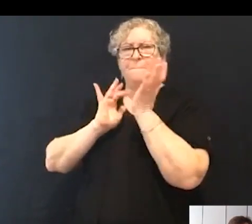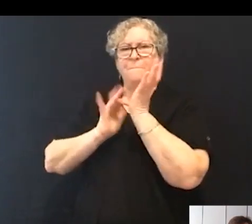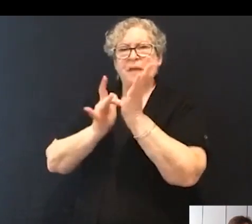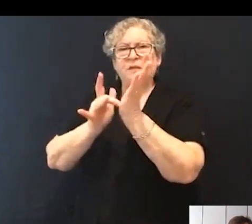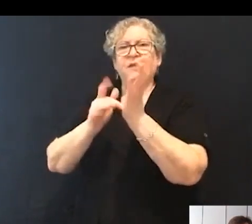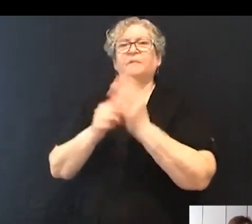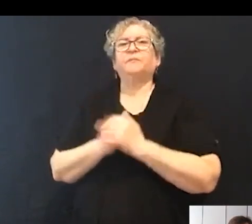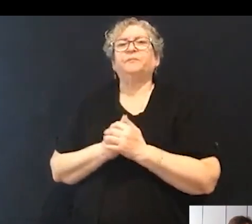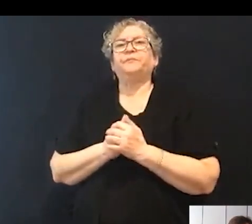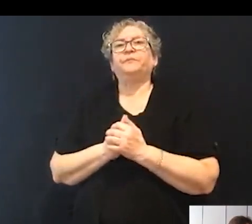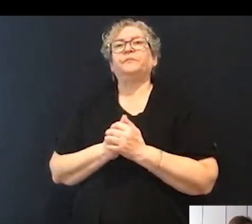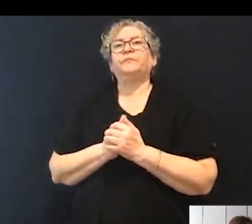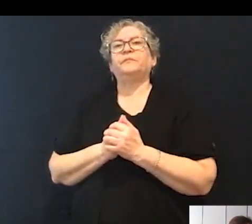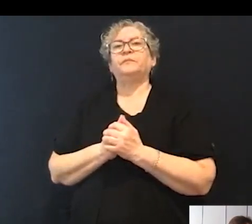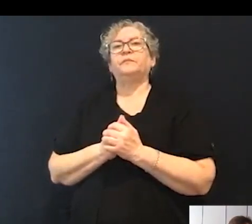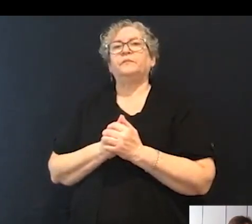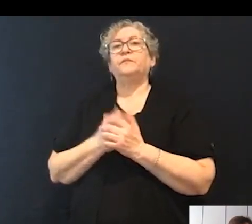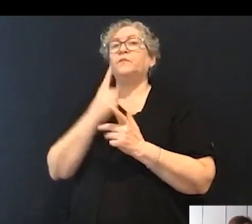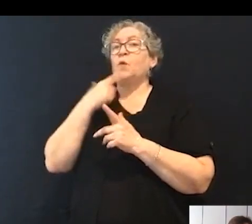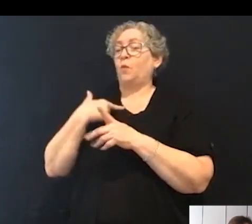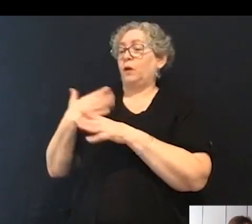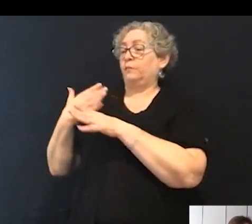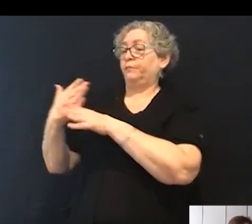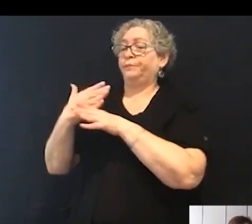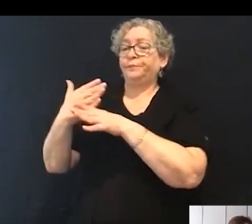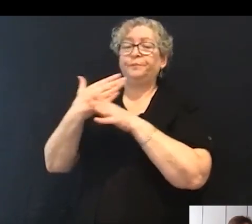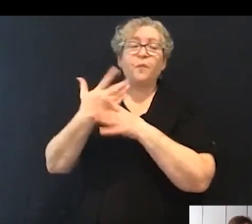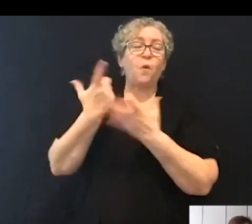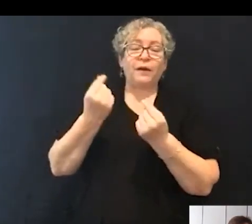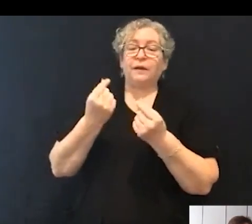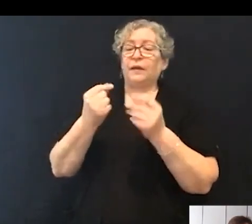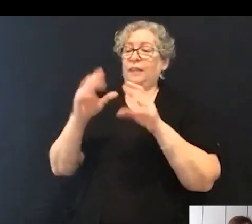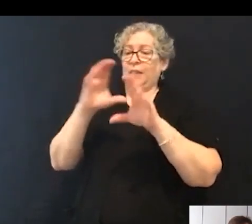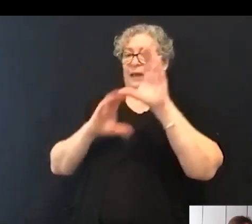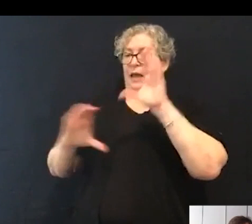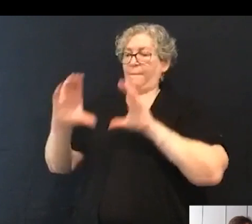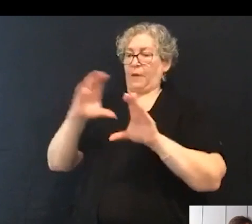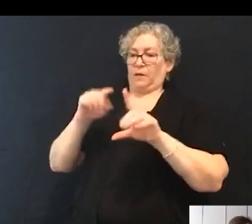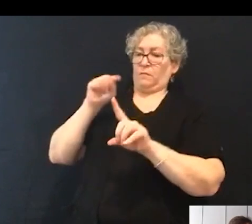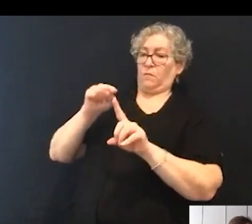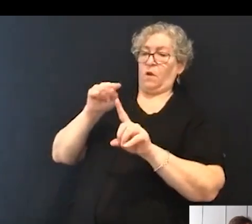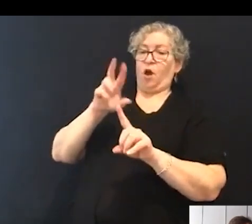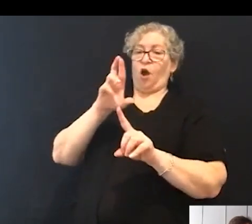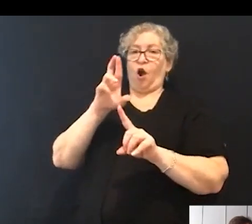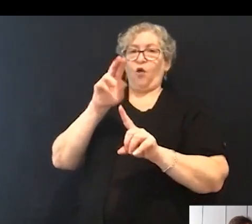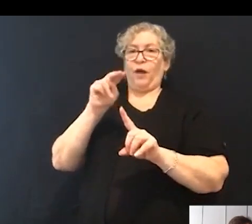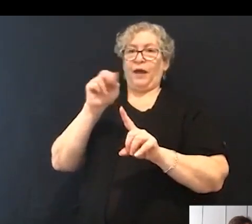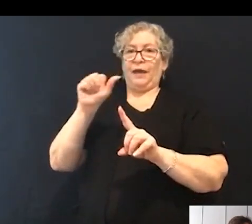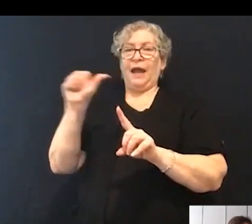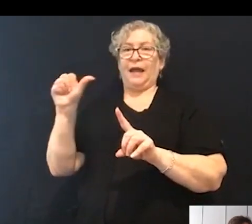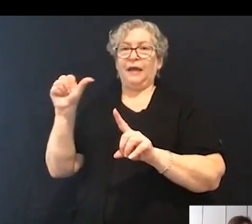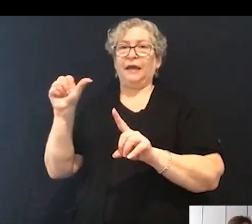So it's a shared chemical backbone, the so-called RNA oligo-nucleotides.